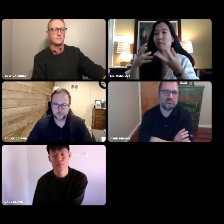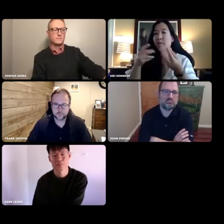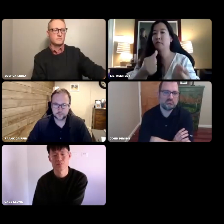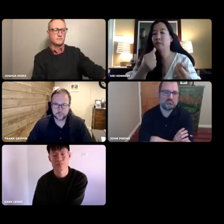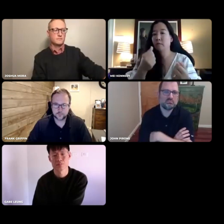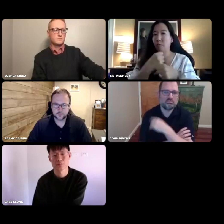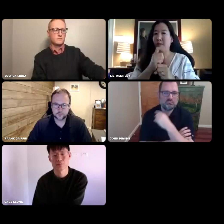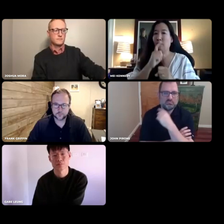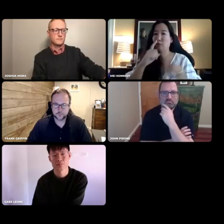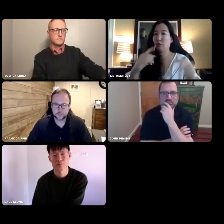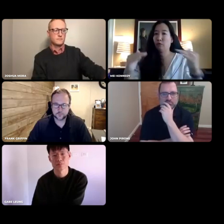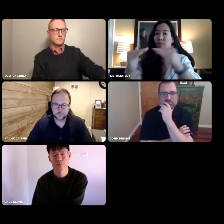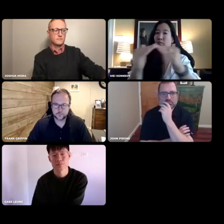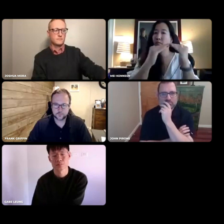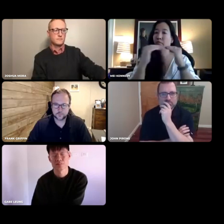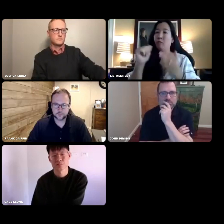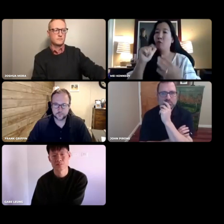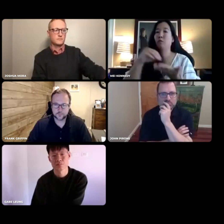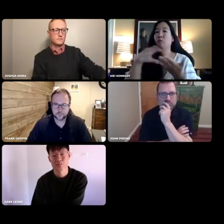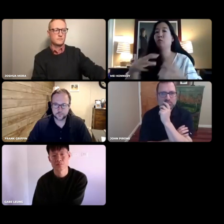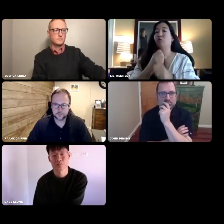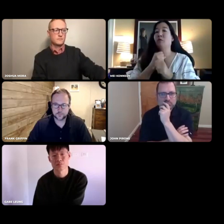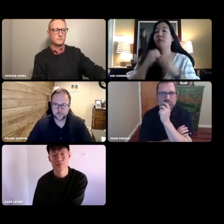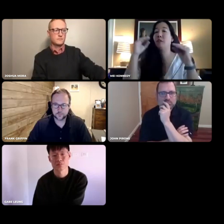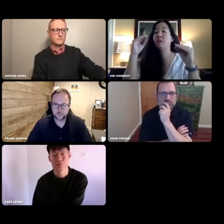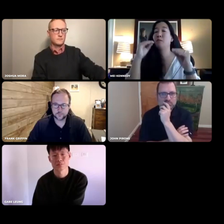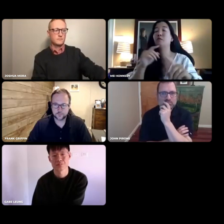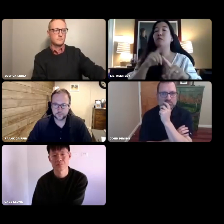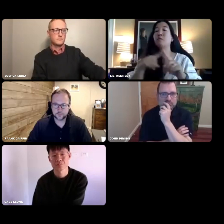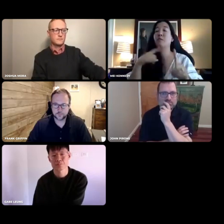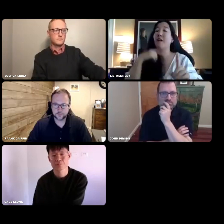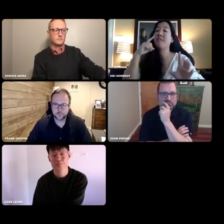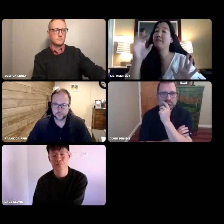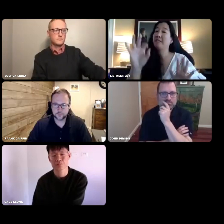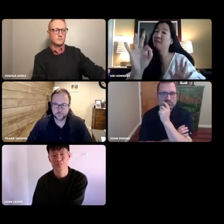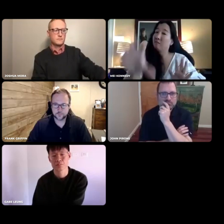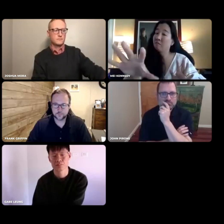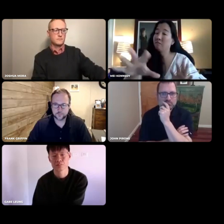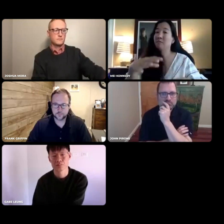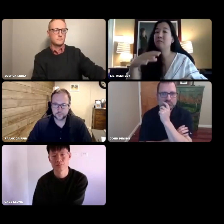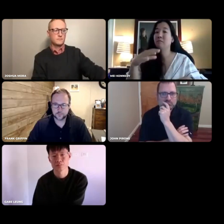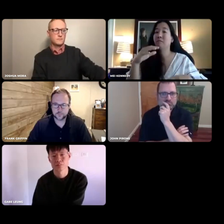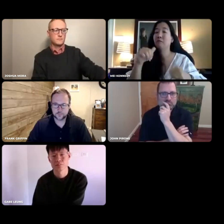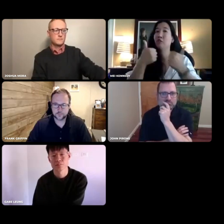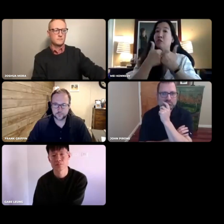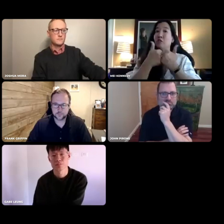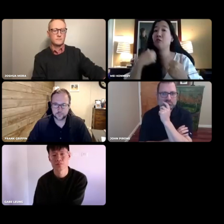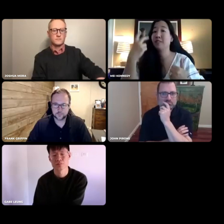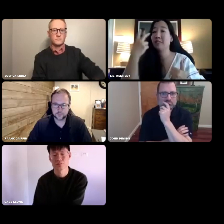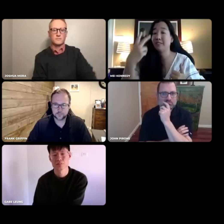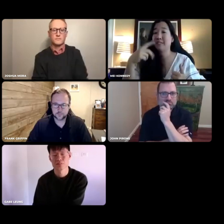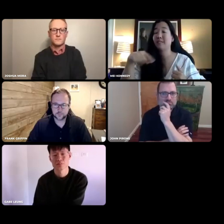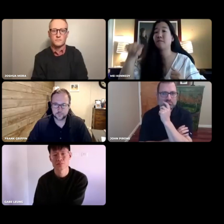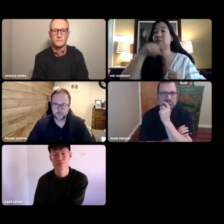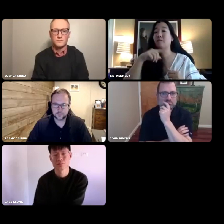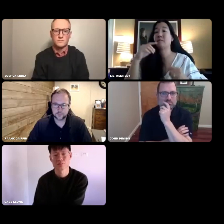We have to take more time to figure it out and make sure all students are receiving equal access.